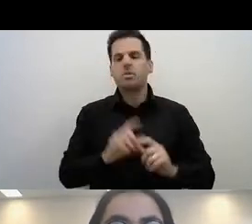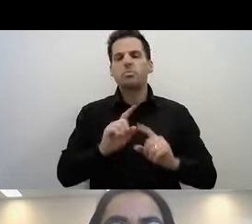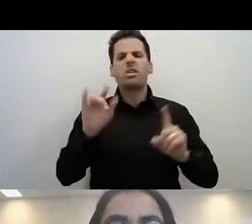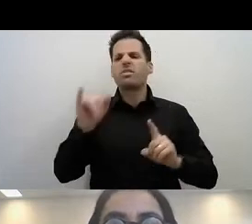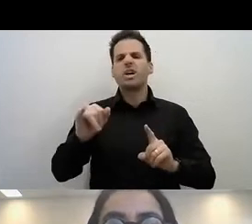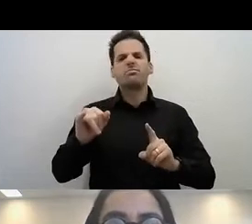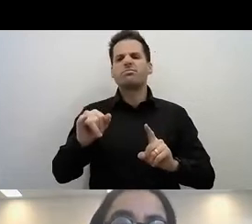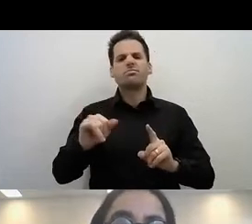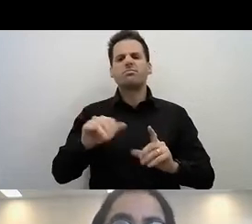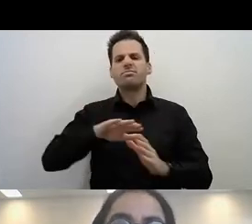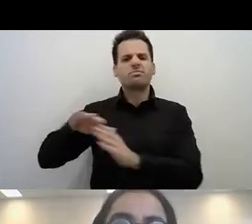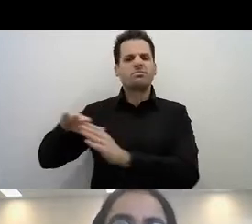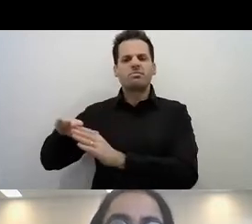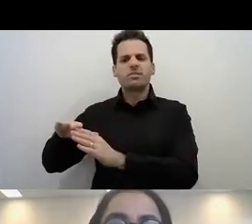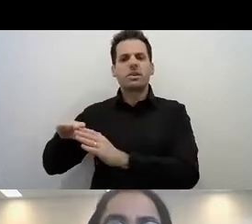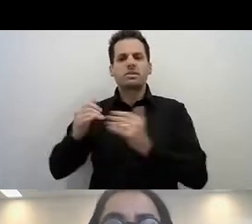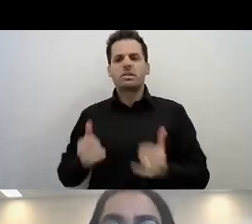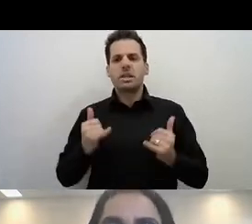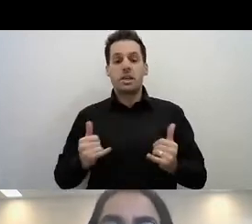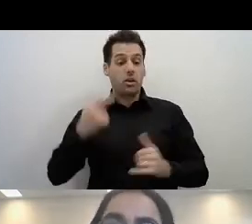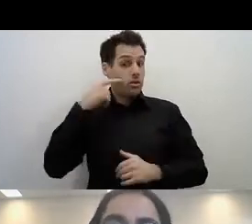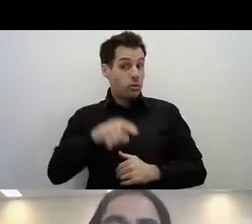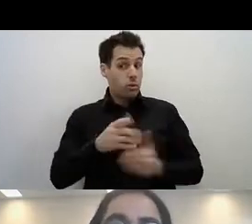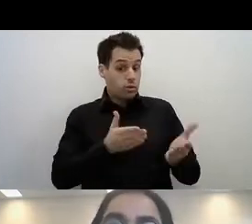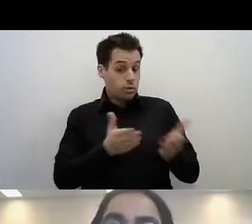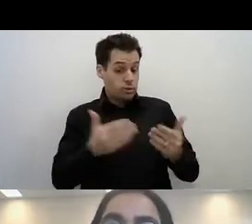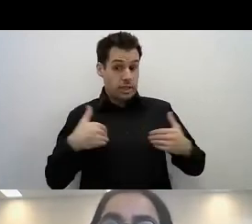for the purpose of defining a service animal what's important to recognize is that at